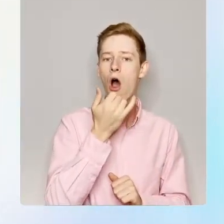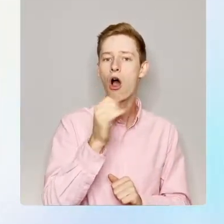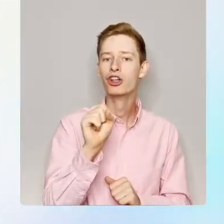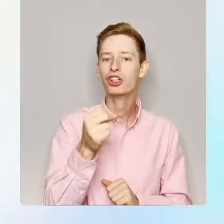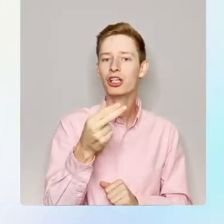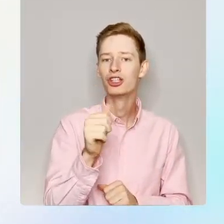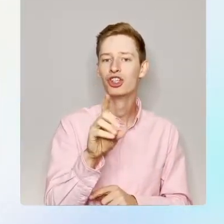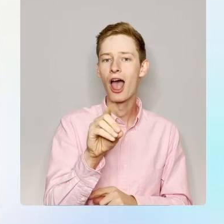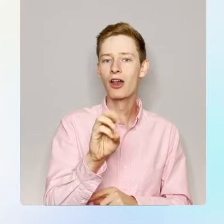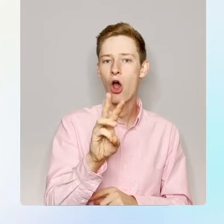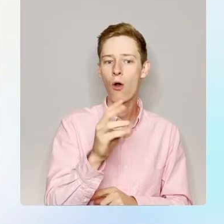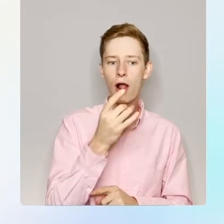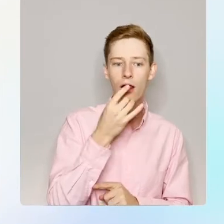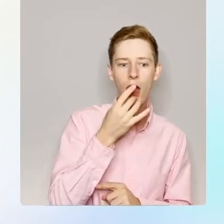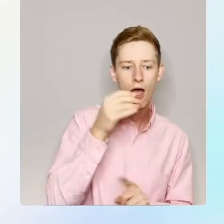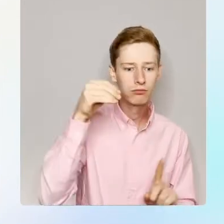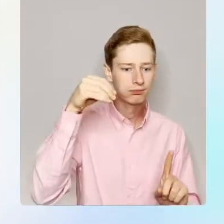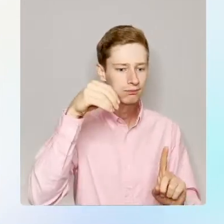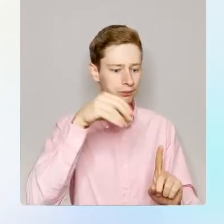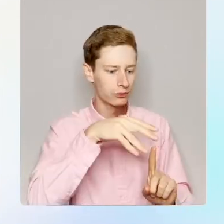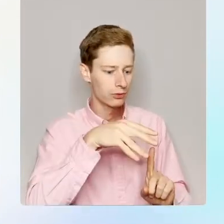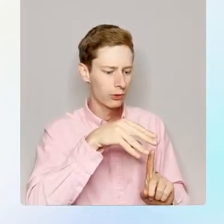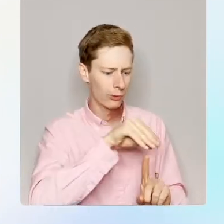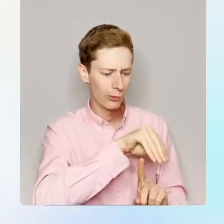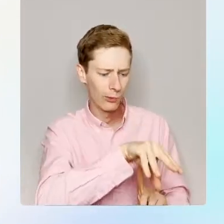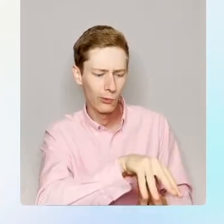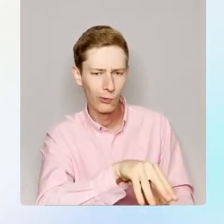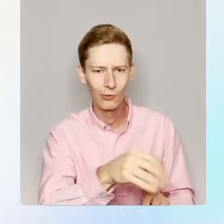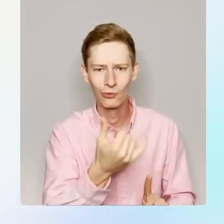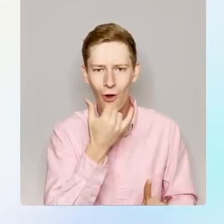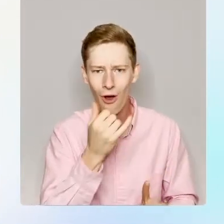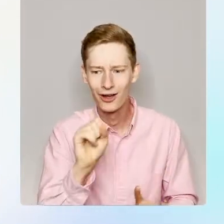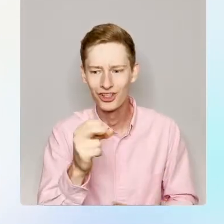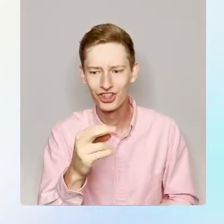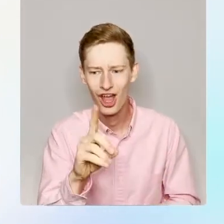Using the wrong reverb can be immersion breaking, especially in VR apps.